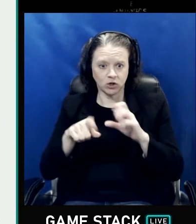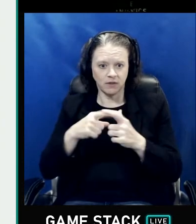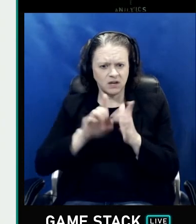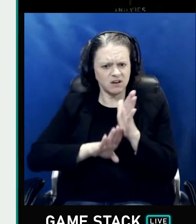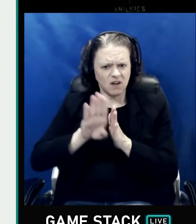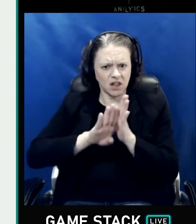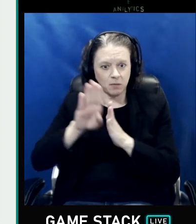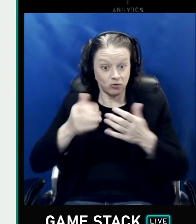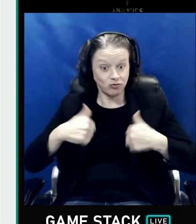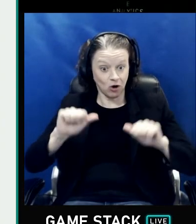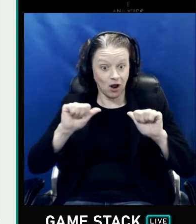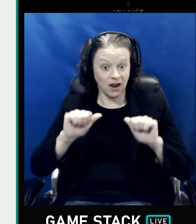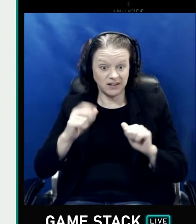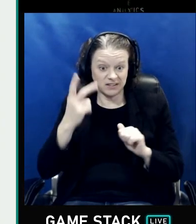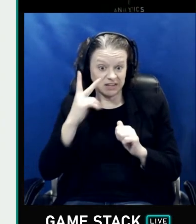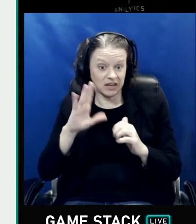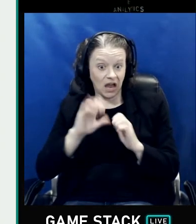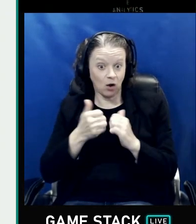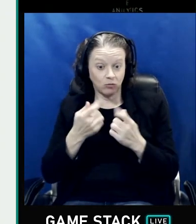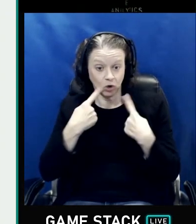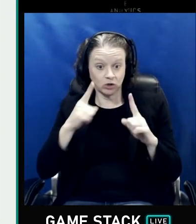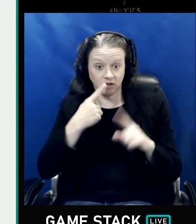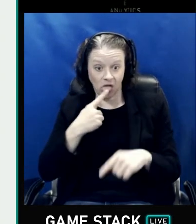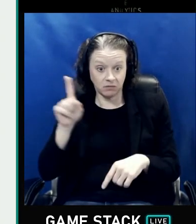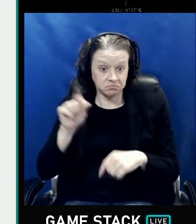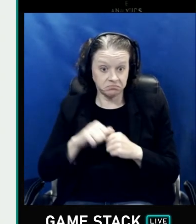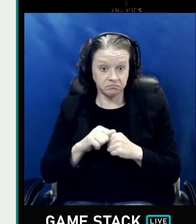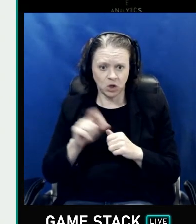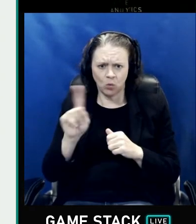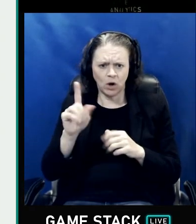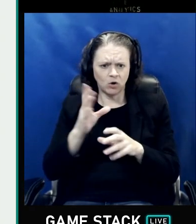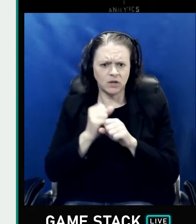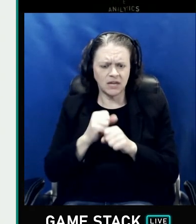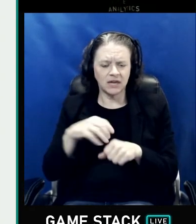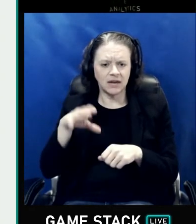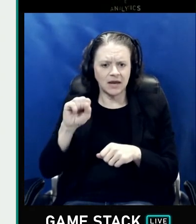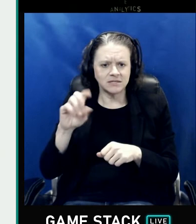So where do you go to get the SDKs? You would go to docs.microsoft.com.